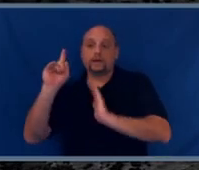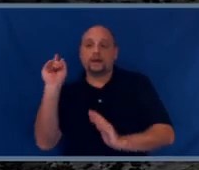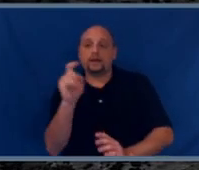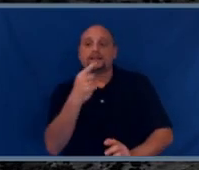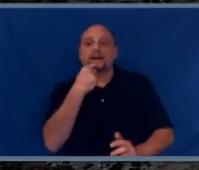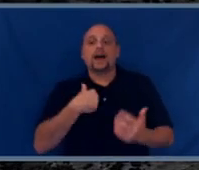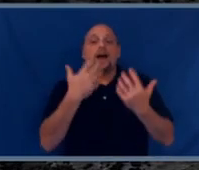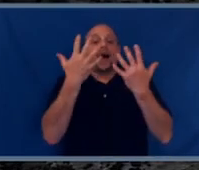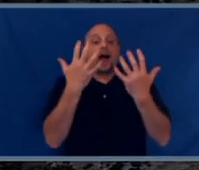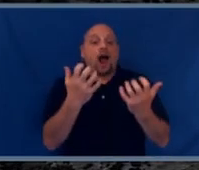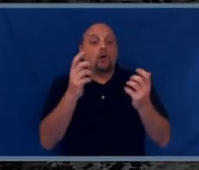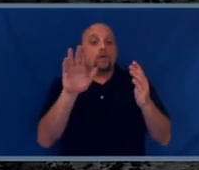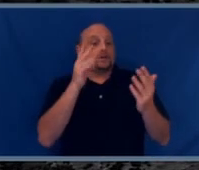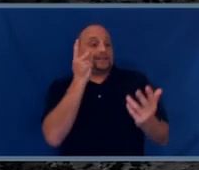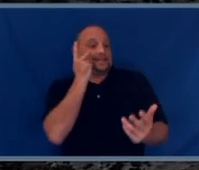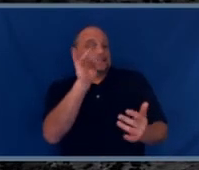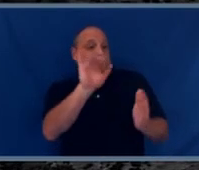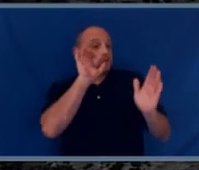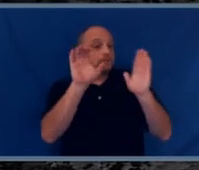IS THERE A WEBSITE TO DOWNLOAD